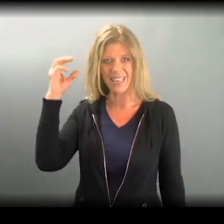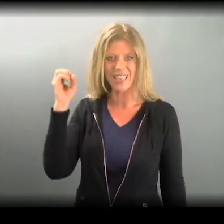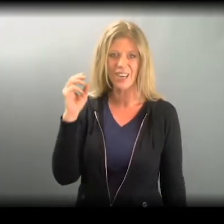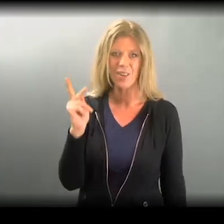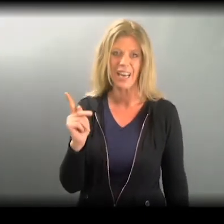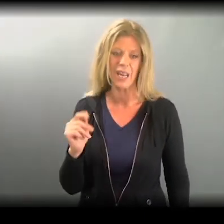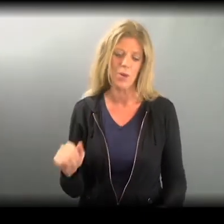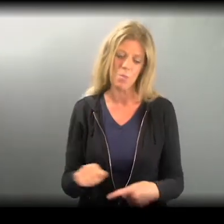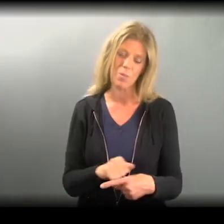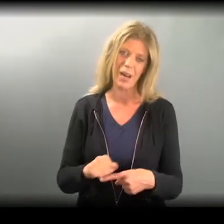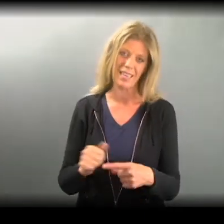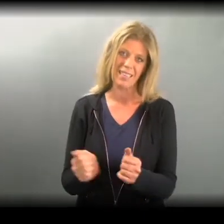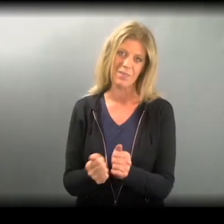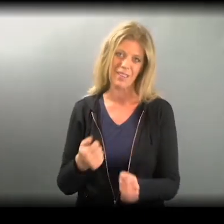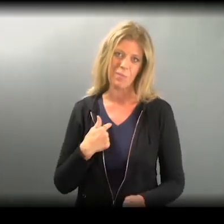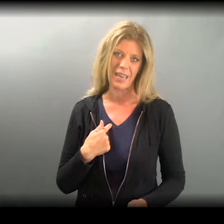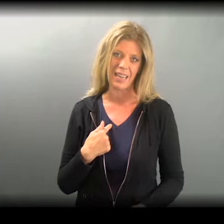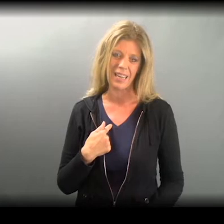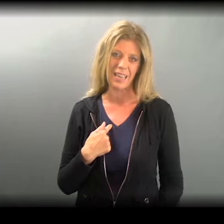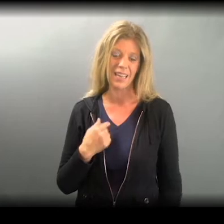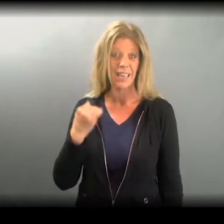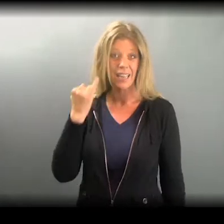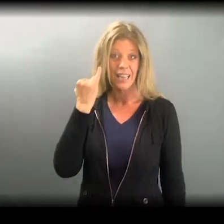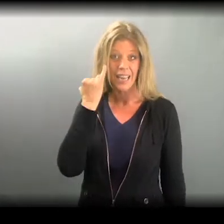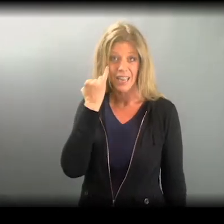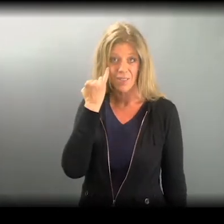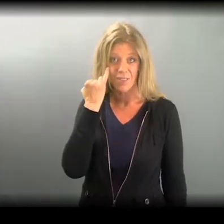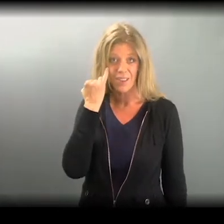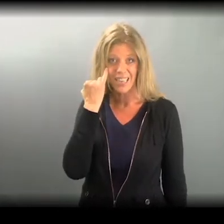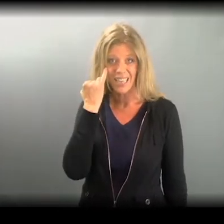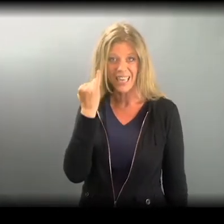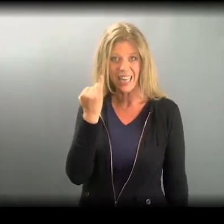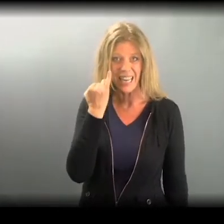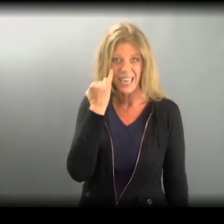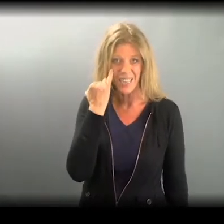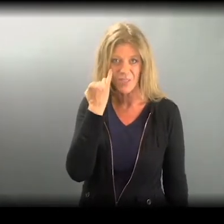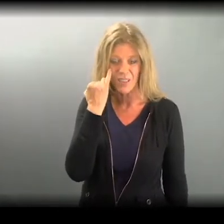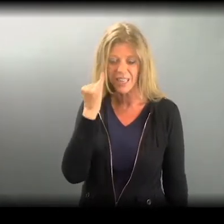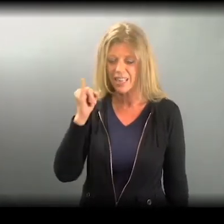OK. Practice with me. IF